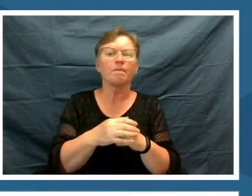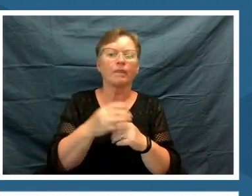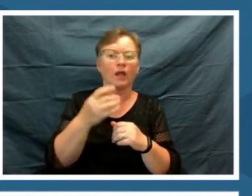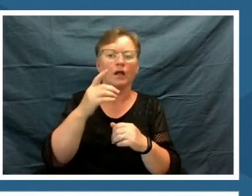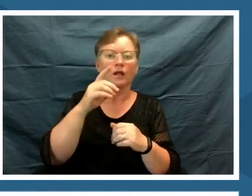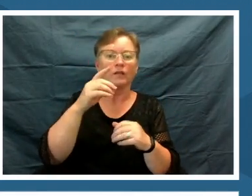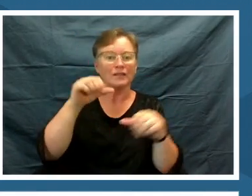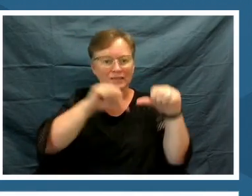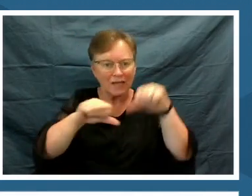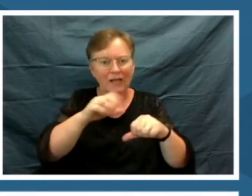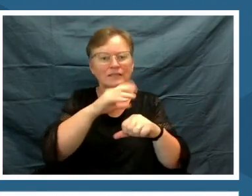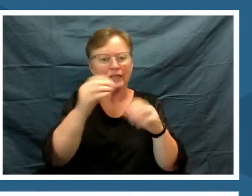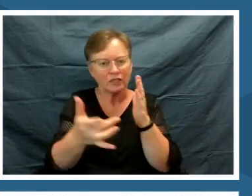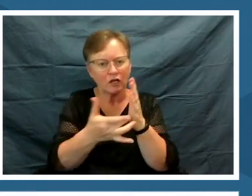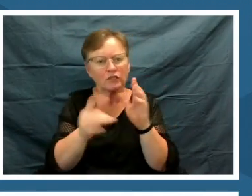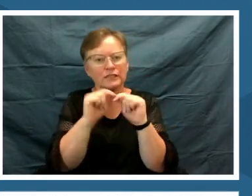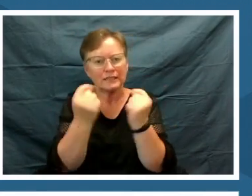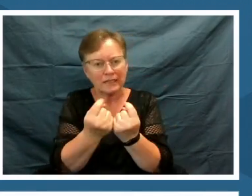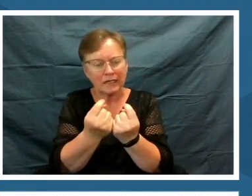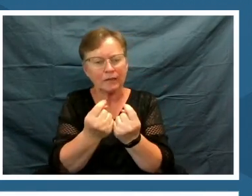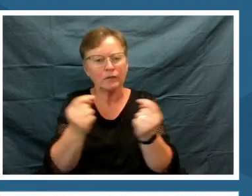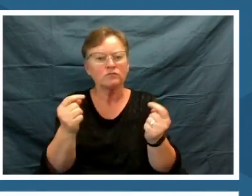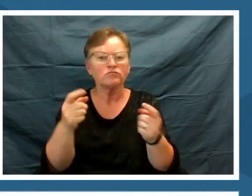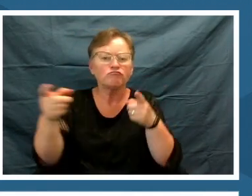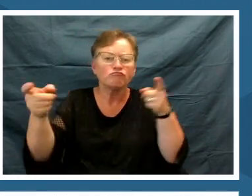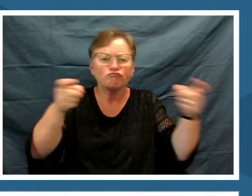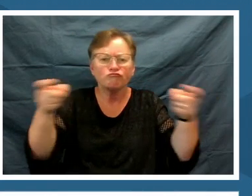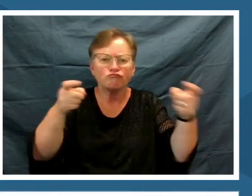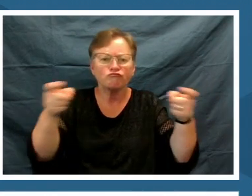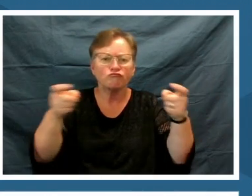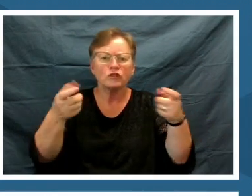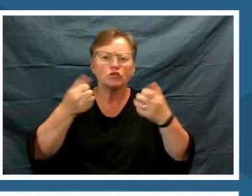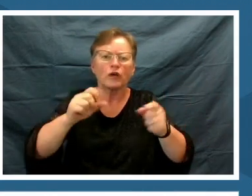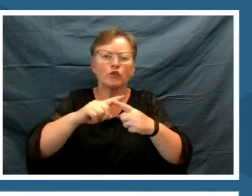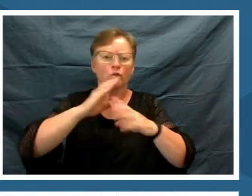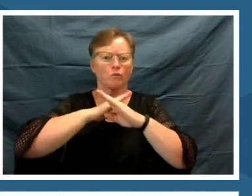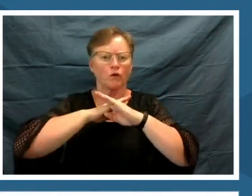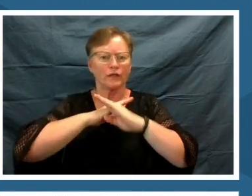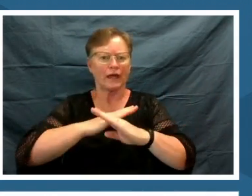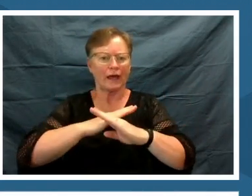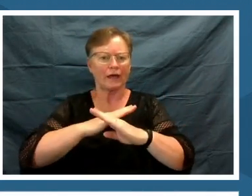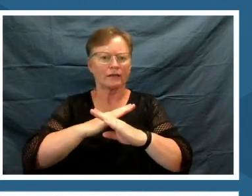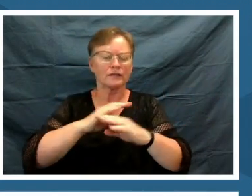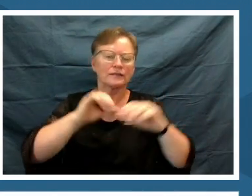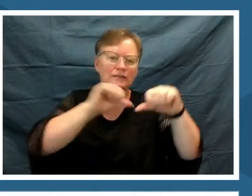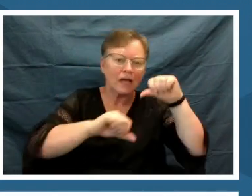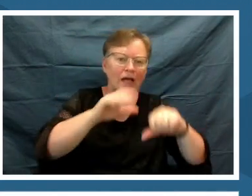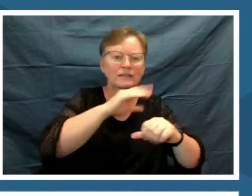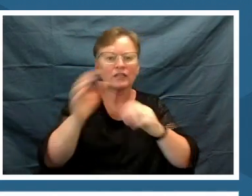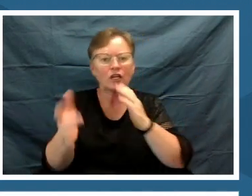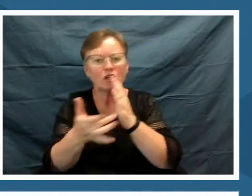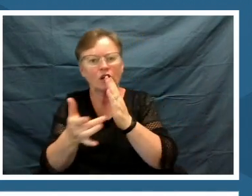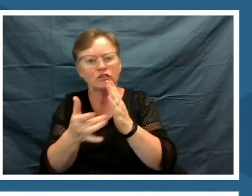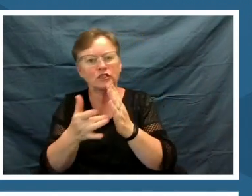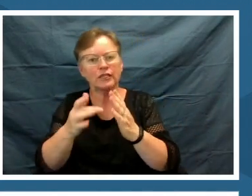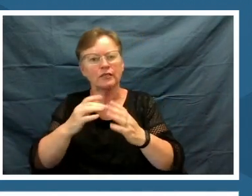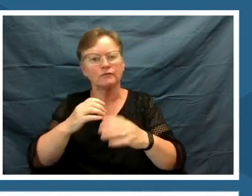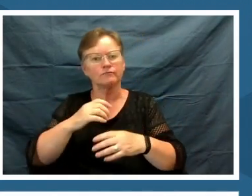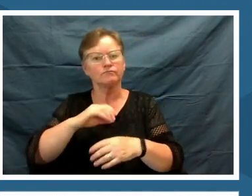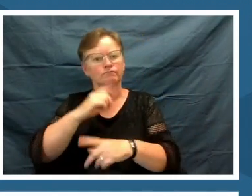priority efforts to protect the integrity of science in the federal government to broaden participation in